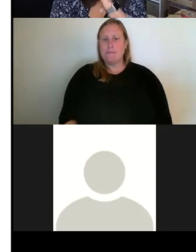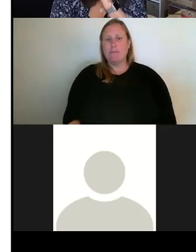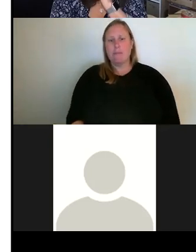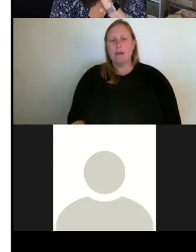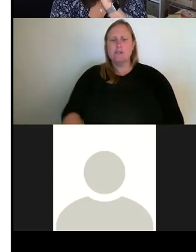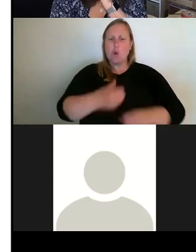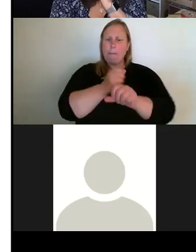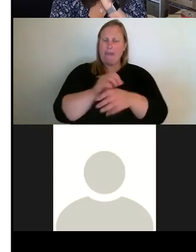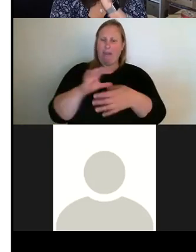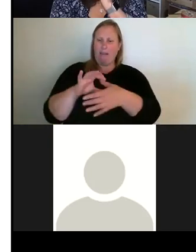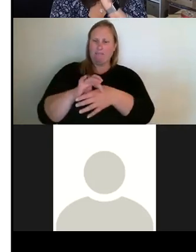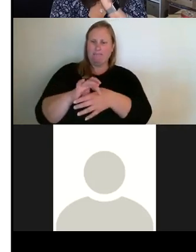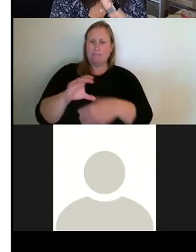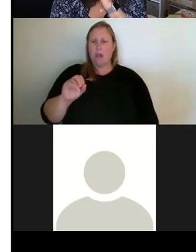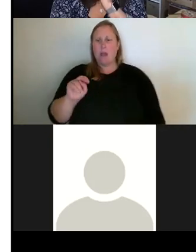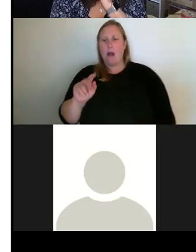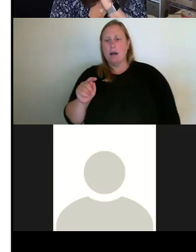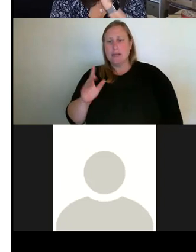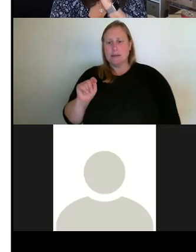because many of us work in places where we influence